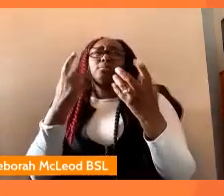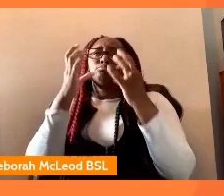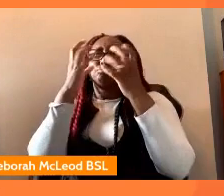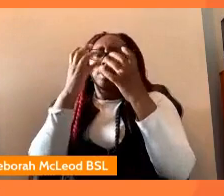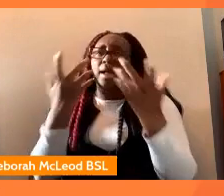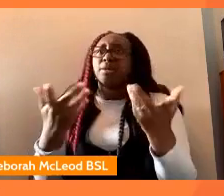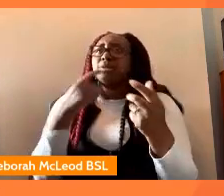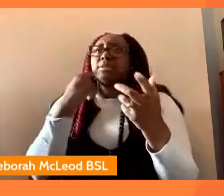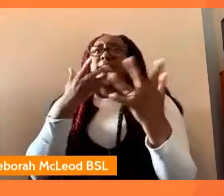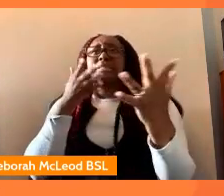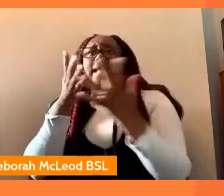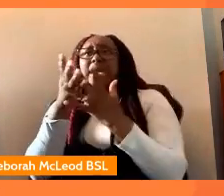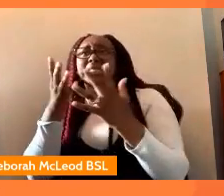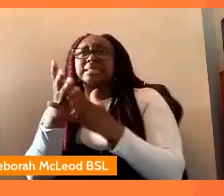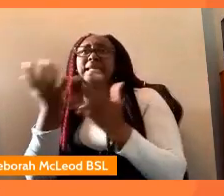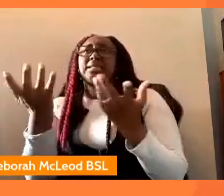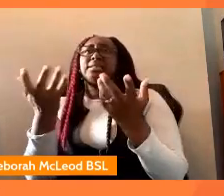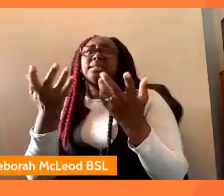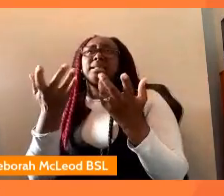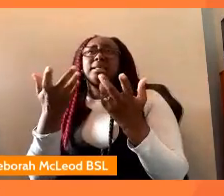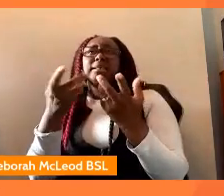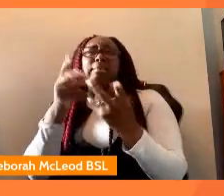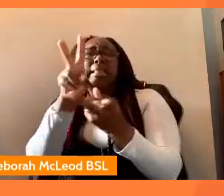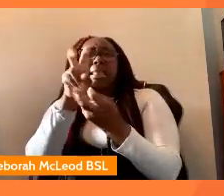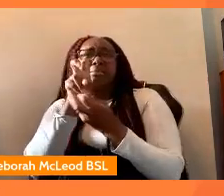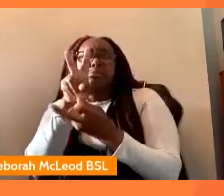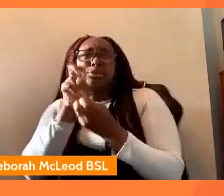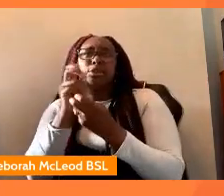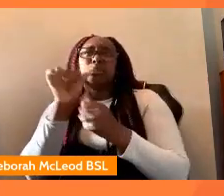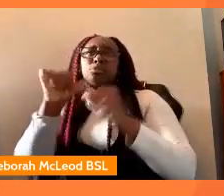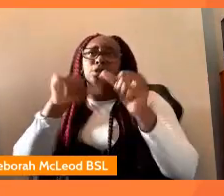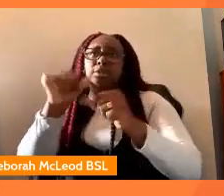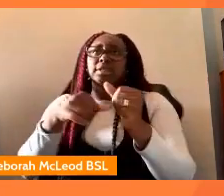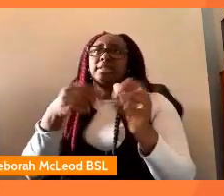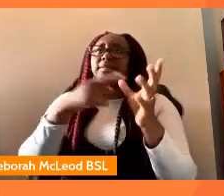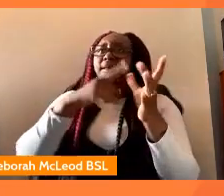accessible motion capture processes, AI, artificial intelligence-driven